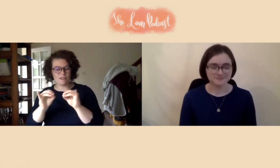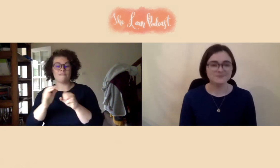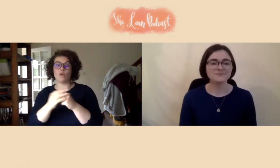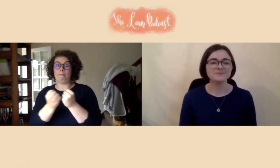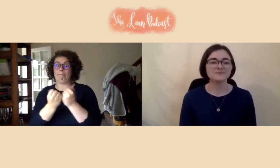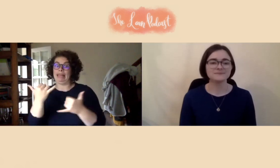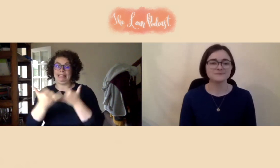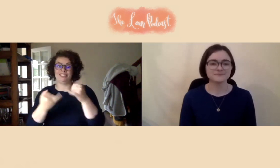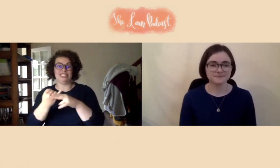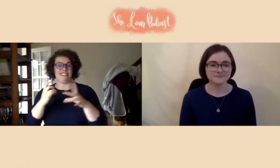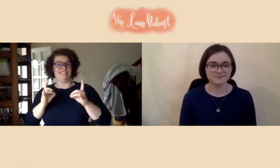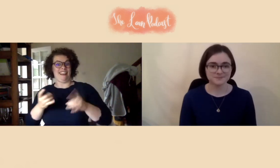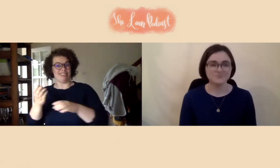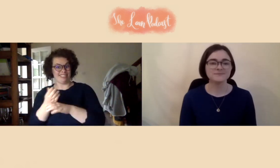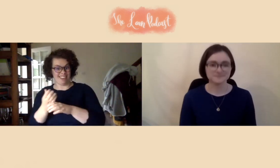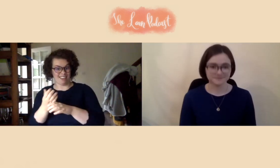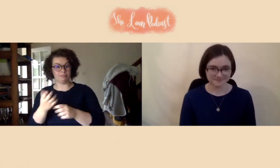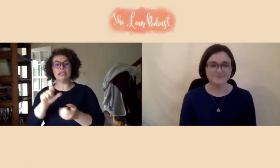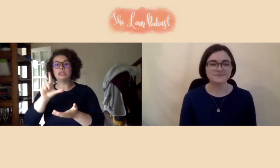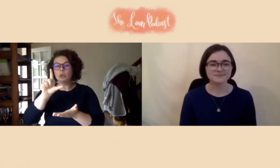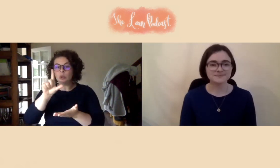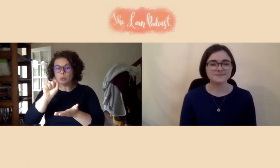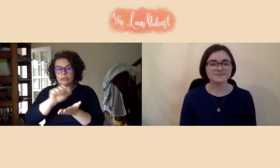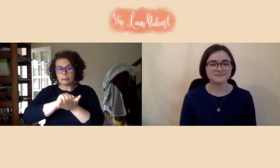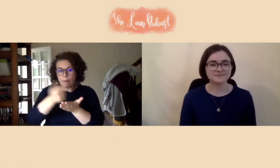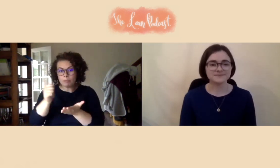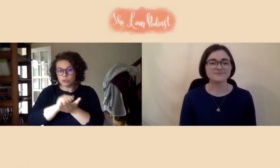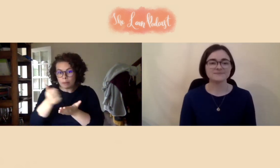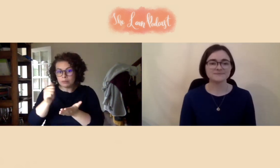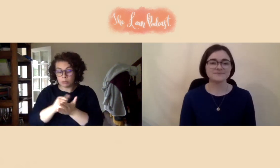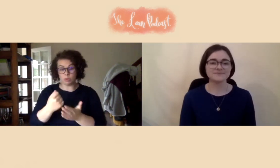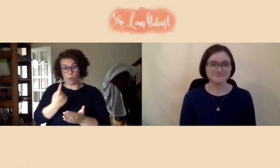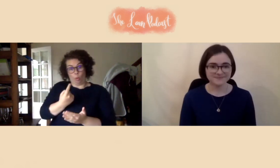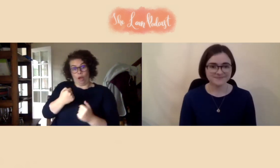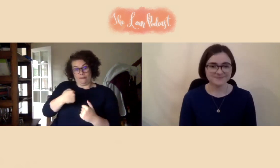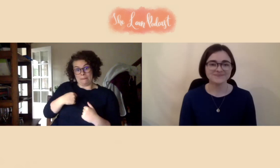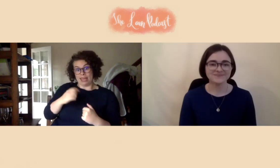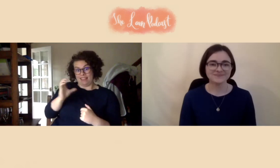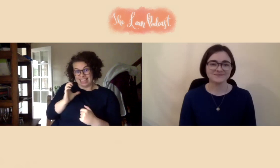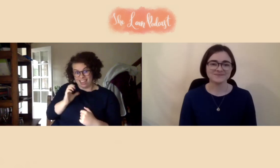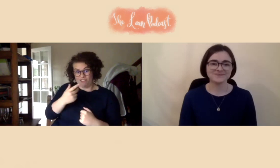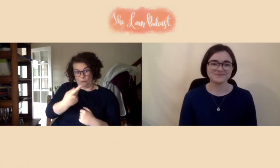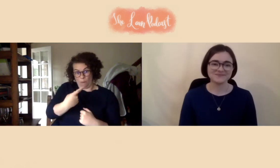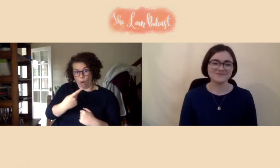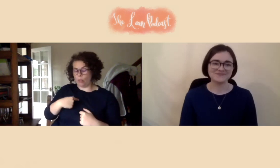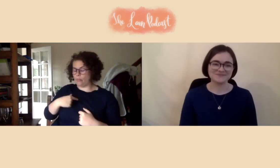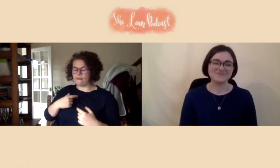She has over 20 publications, one of which Ciara and I are obsessed with, which is the Demand Control Schema